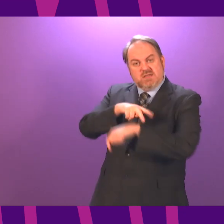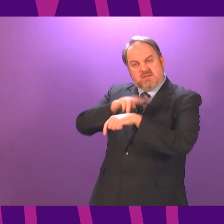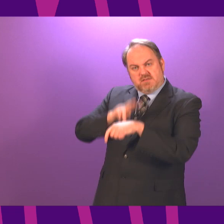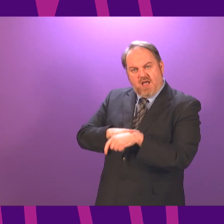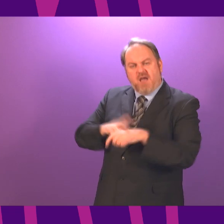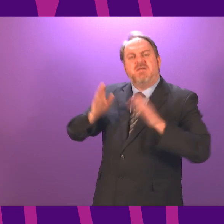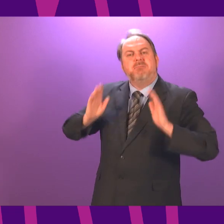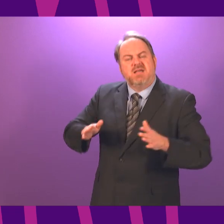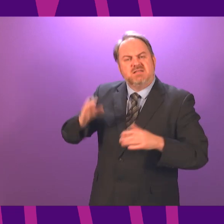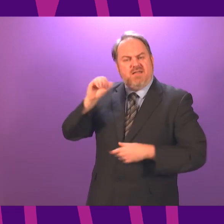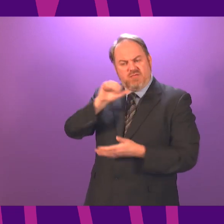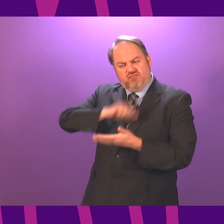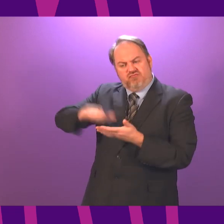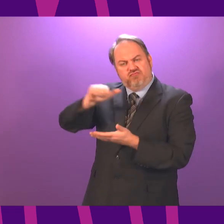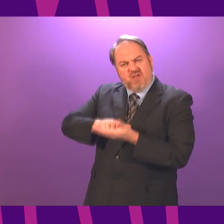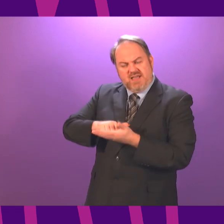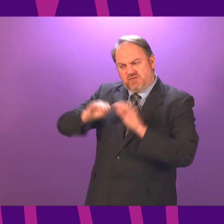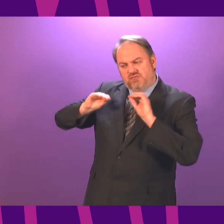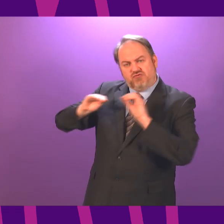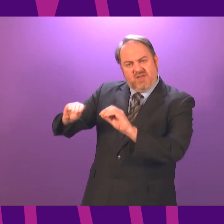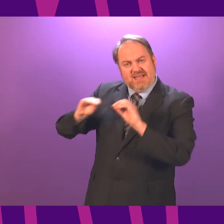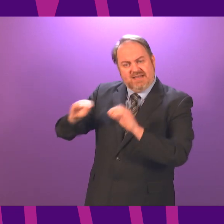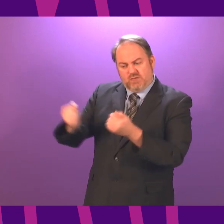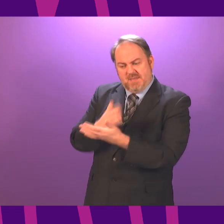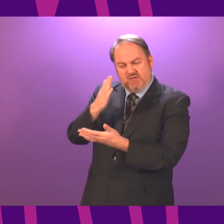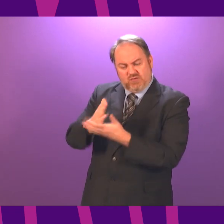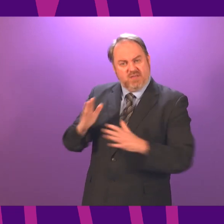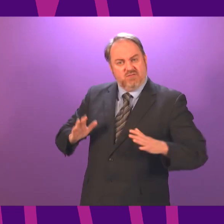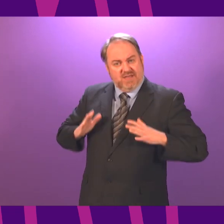Jackie Baillie, I made the point that some of the issues that she legitimately raised